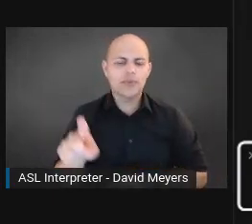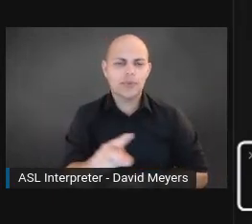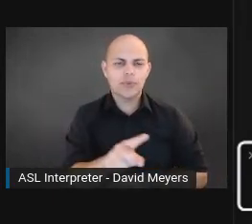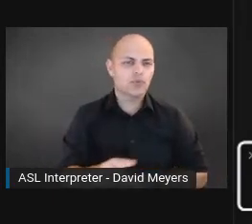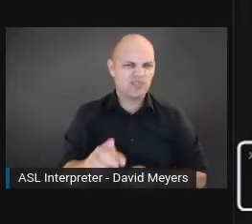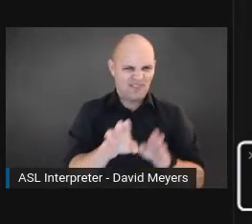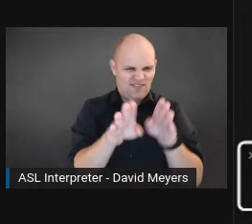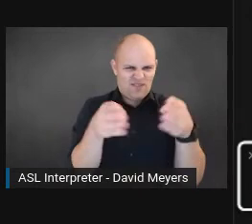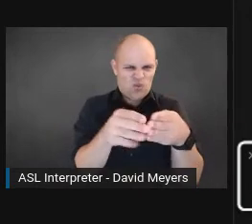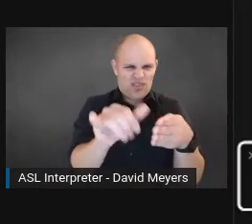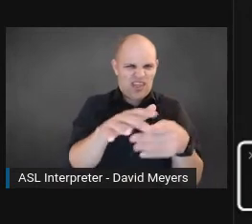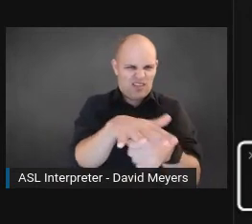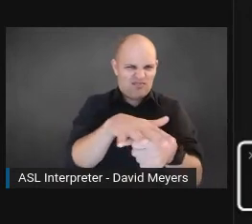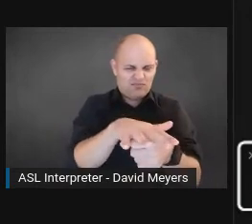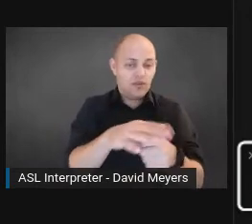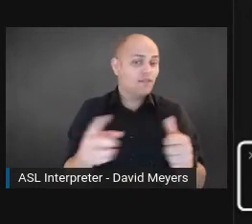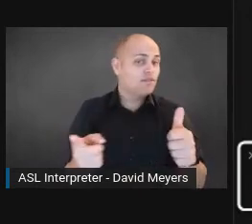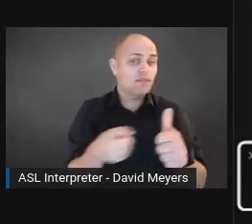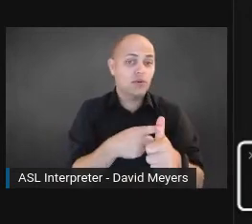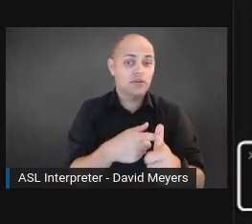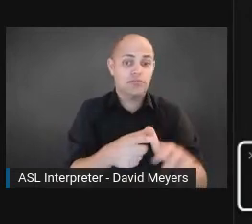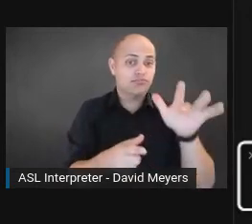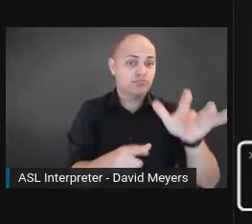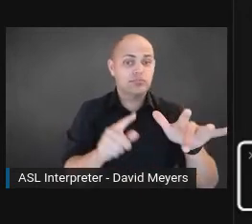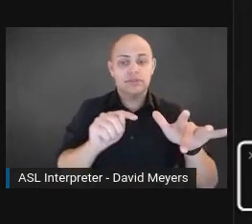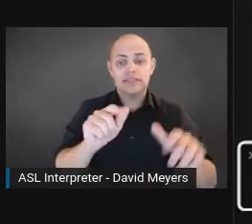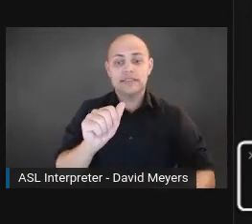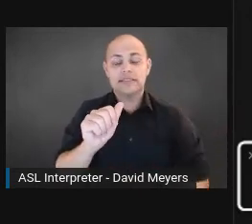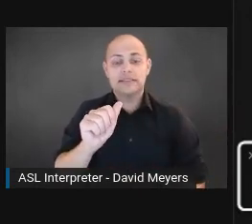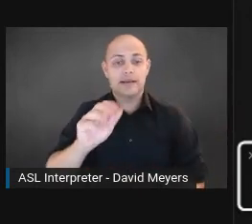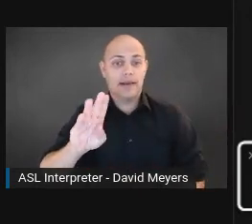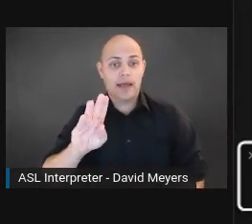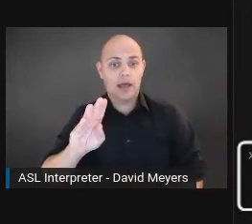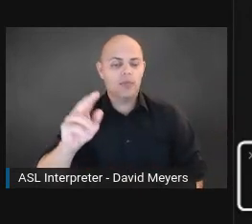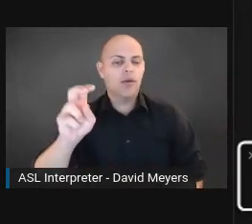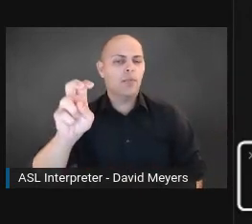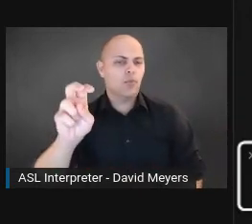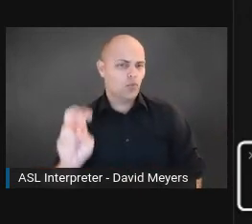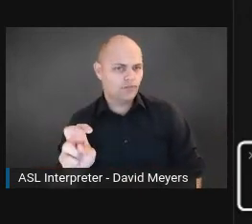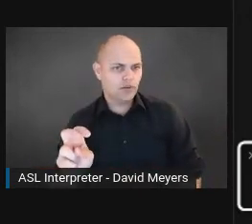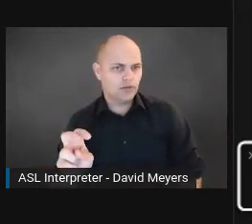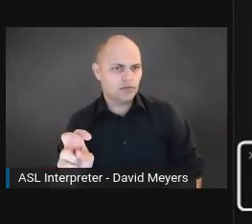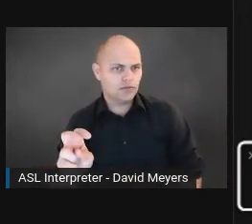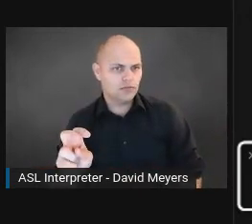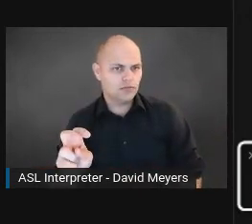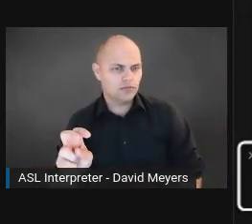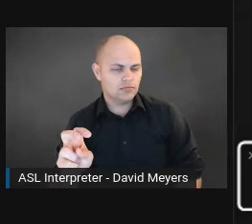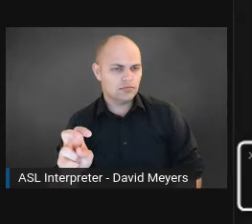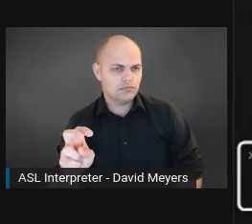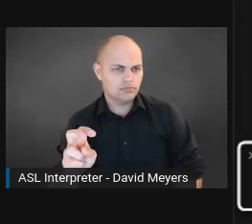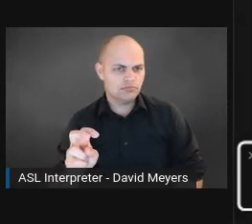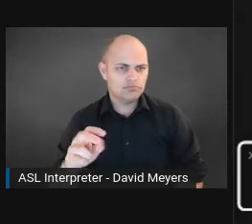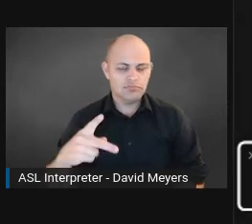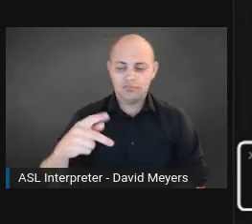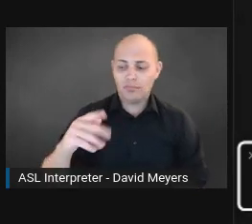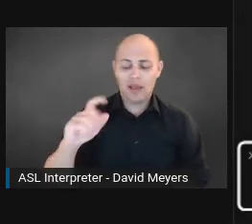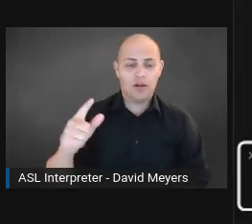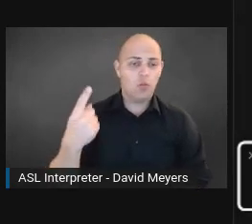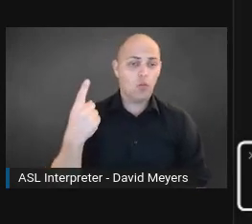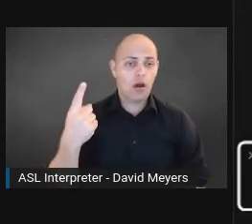First thing I’m going to do is hit my tab key which is going to move me down to the panels. Toggle panel one, collapsed button. You are currently on a heading level three.